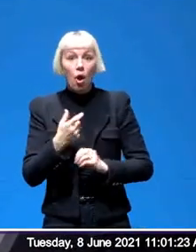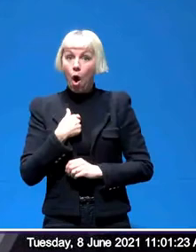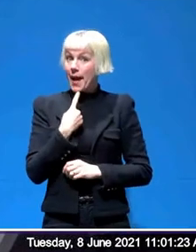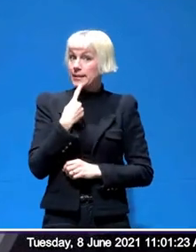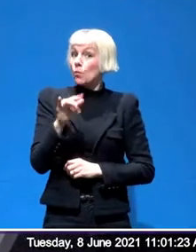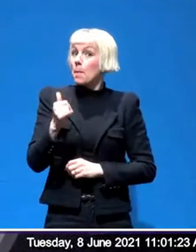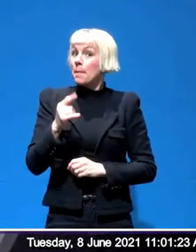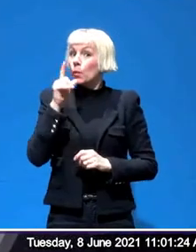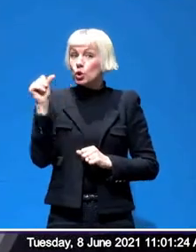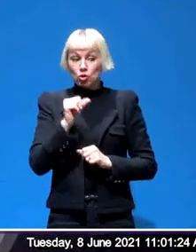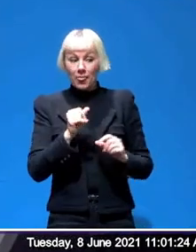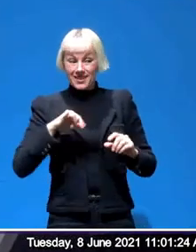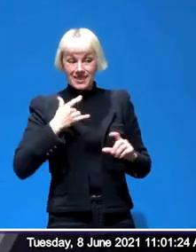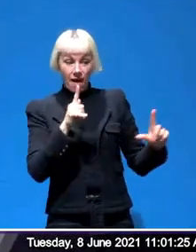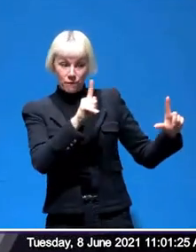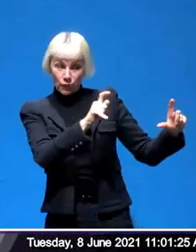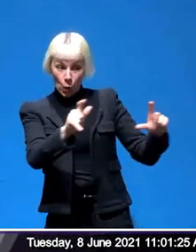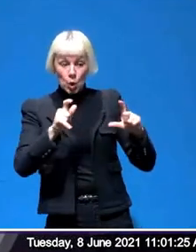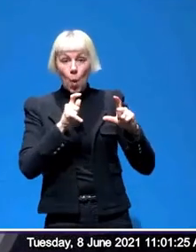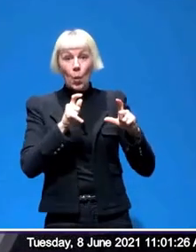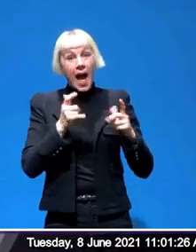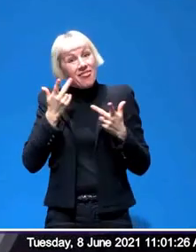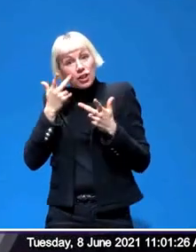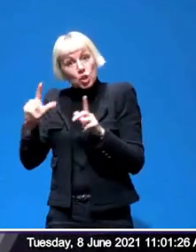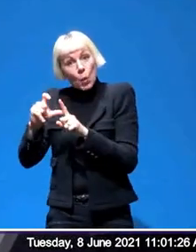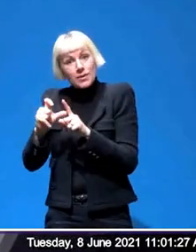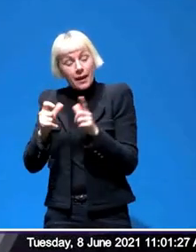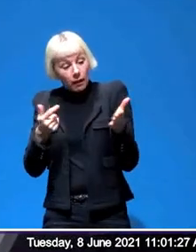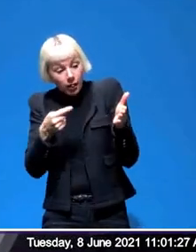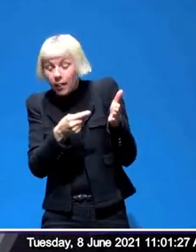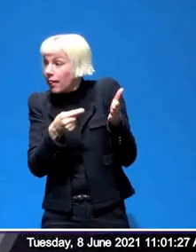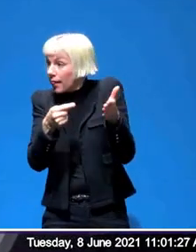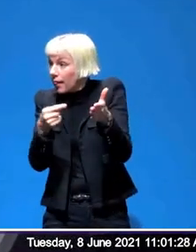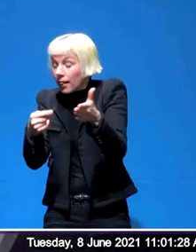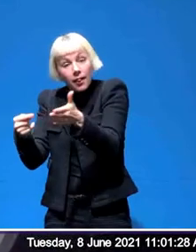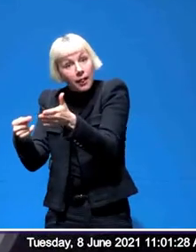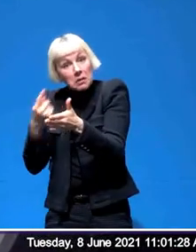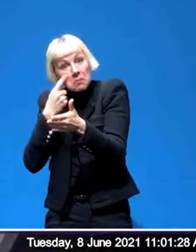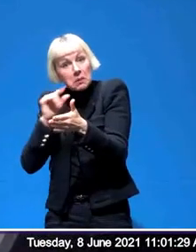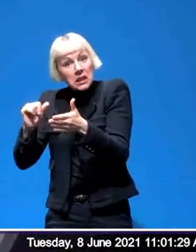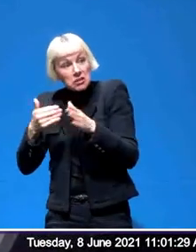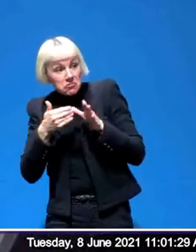in front of Daniel to see his reactions, but that was not agreed upon.